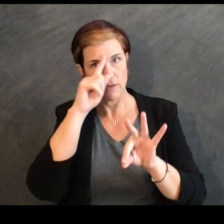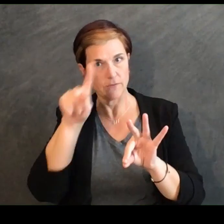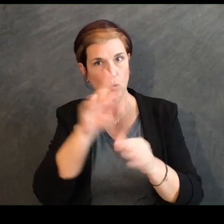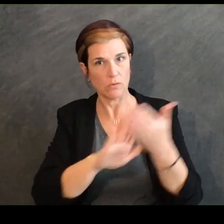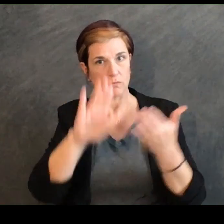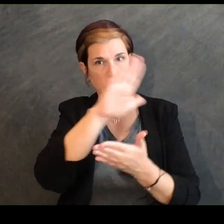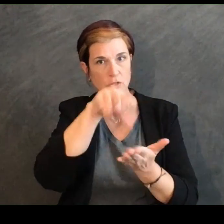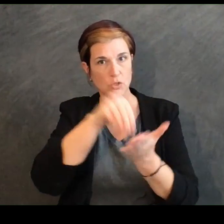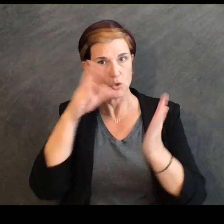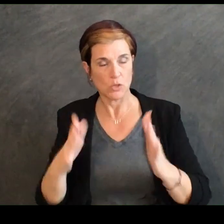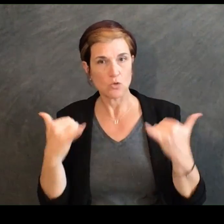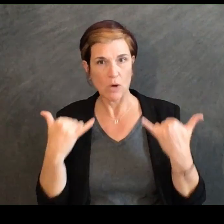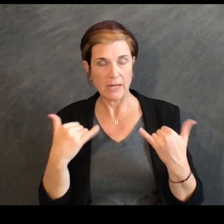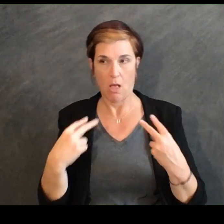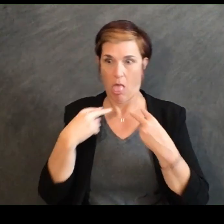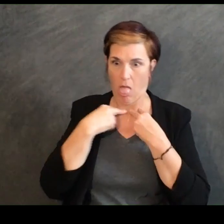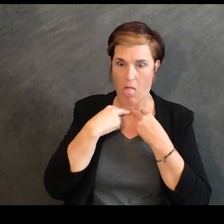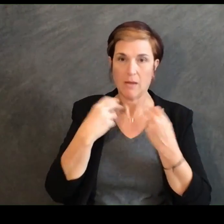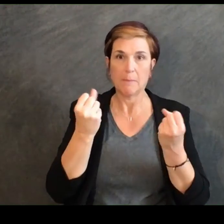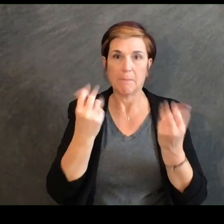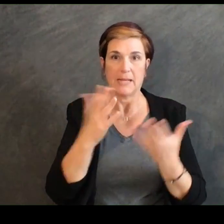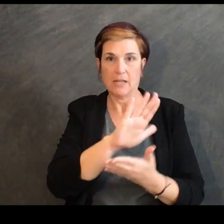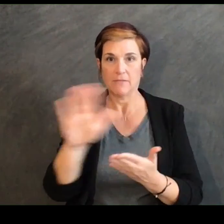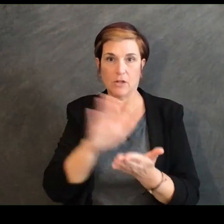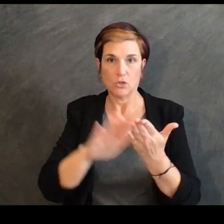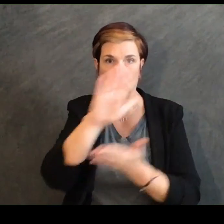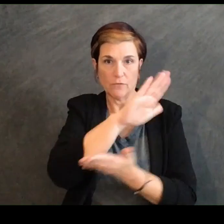right now many of those schools have been closed based on the price of oil